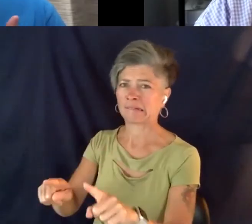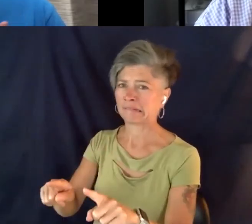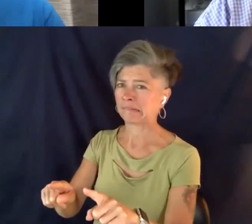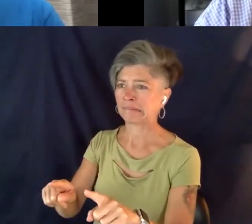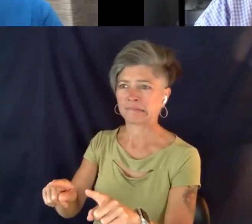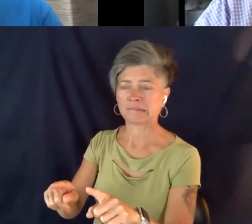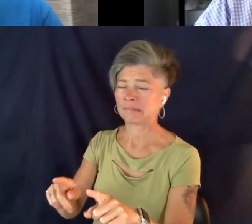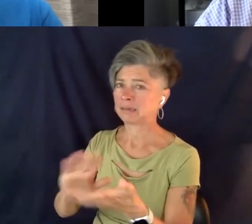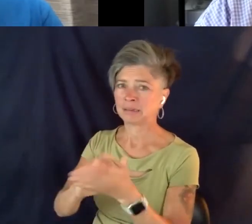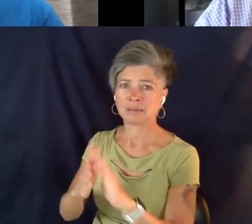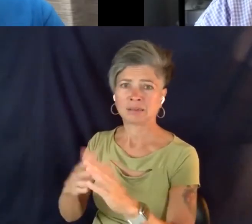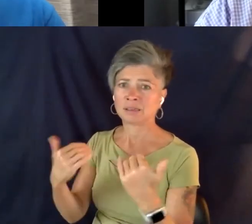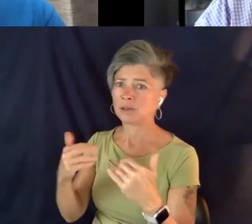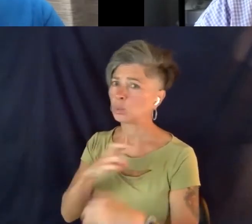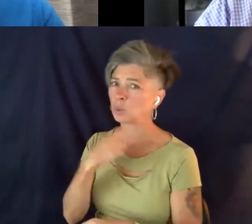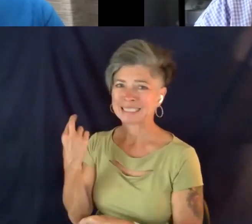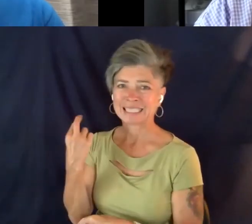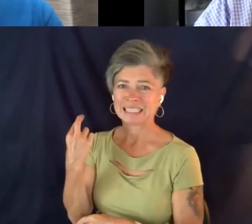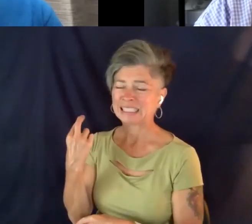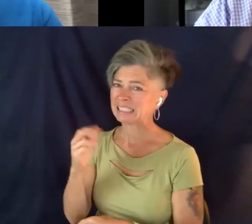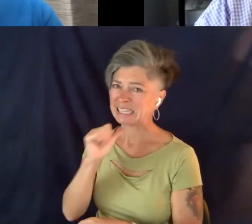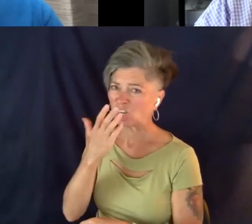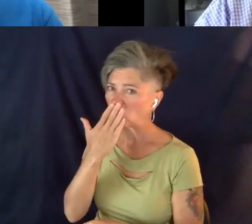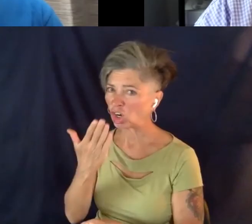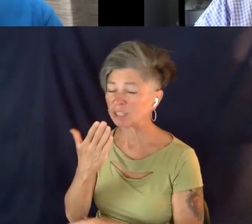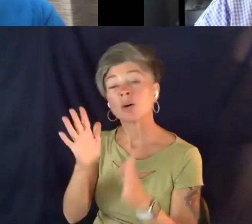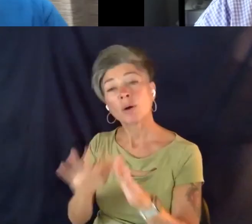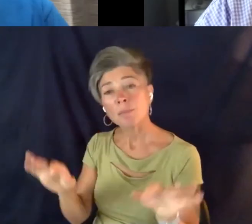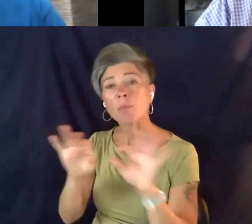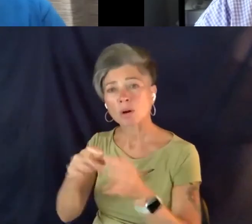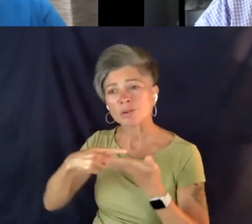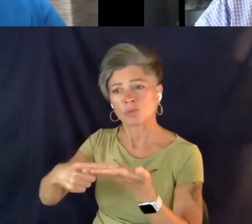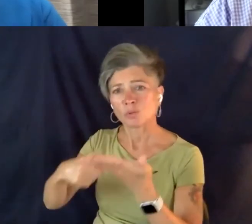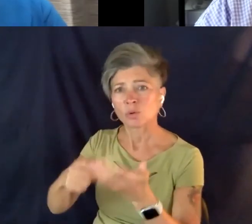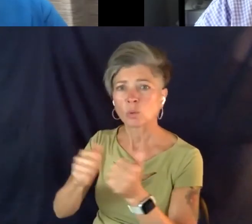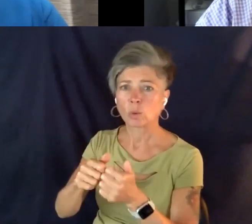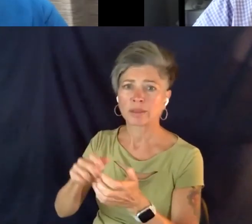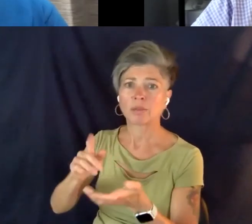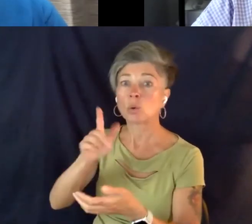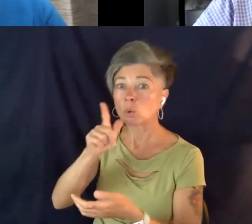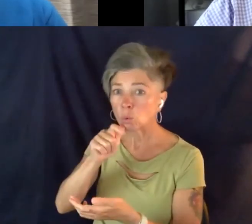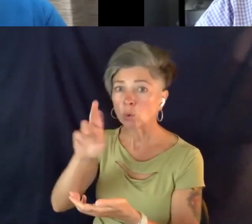So it's really important to just have that conversation with your prescriber. The other thing is that I'm one person